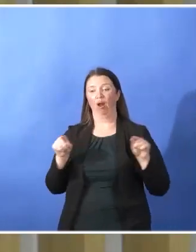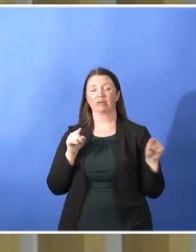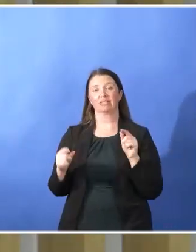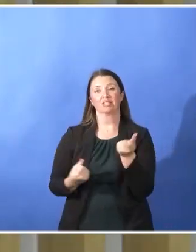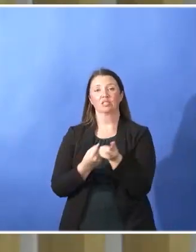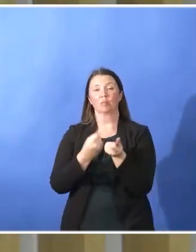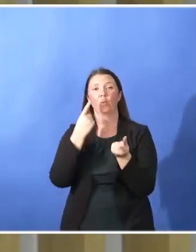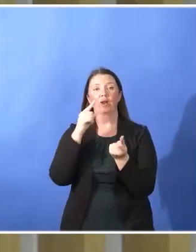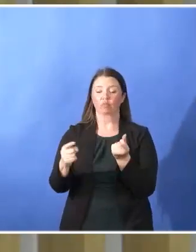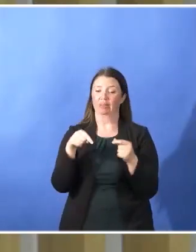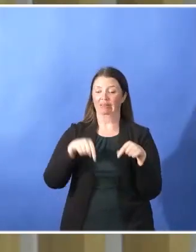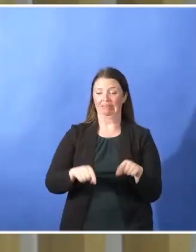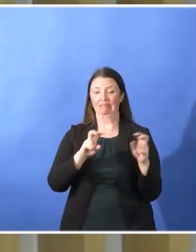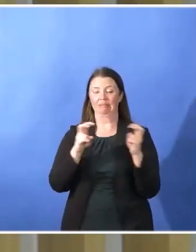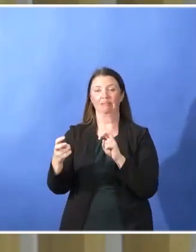THAT MEANS THE PERFECT OPPORTUNITY, RIGHT NOW.